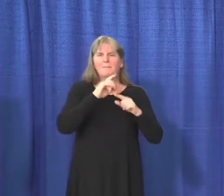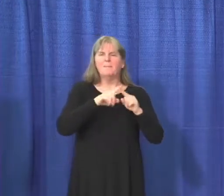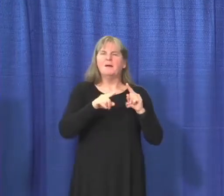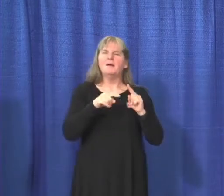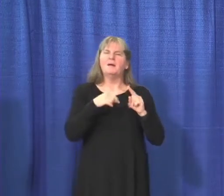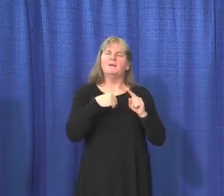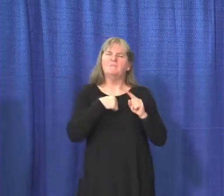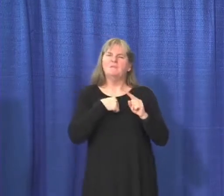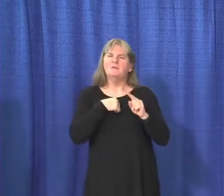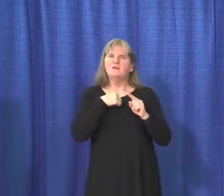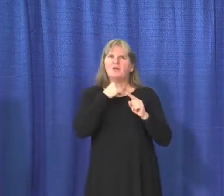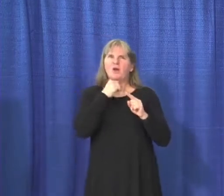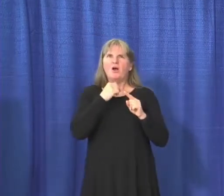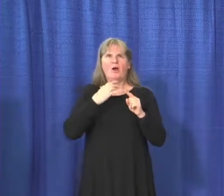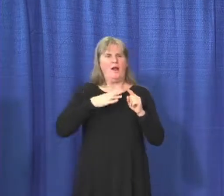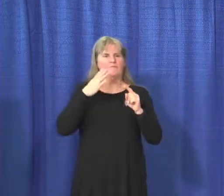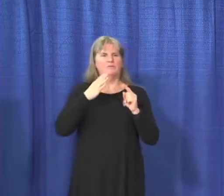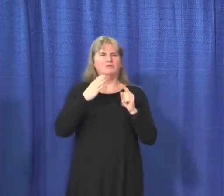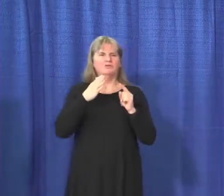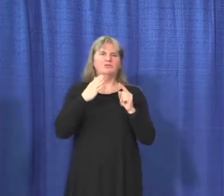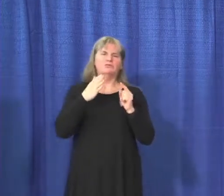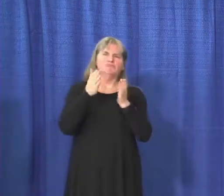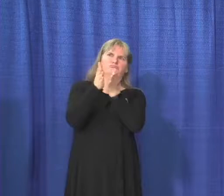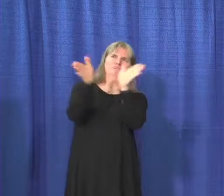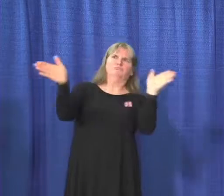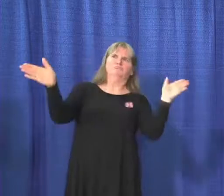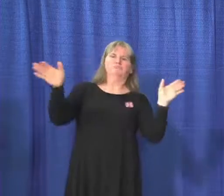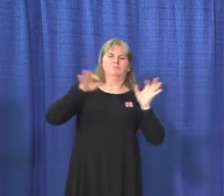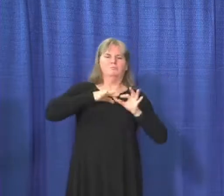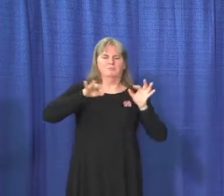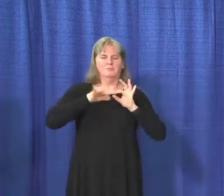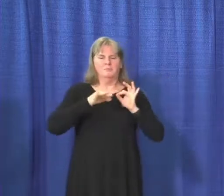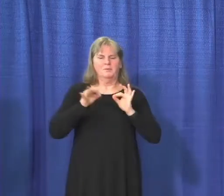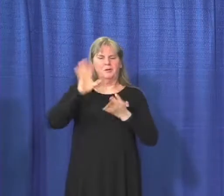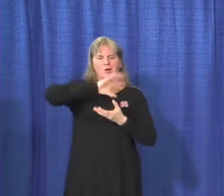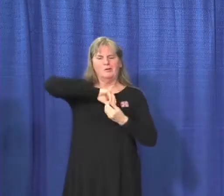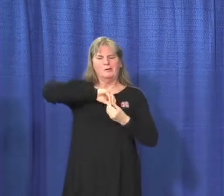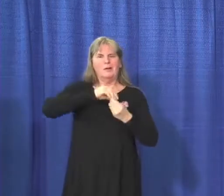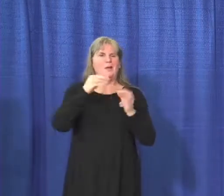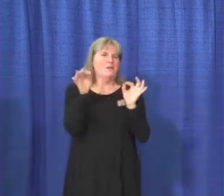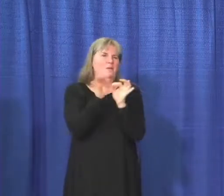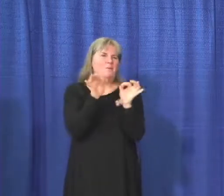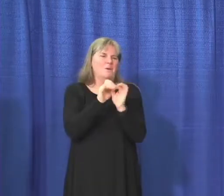amounts for this year which we table that main estimate in the